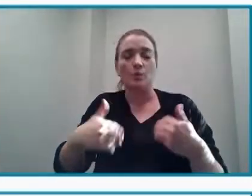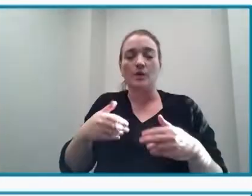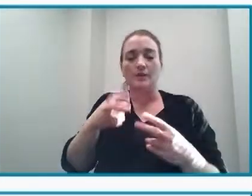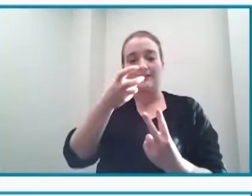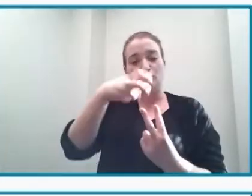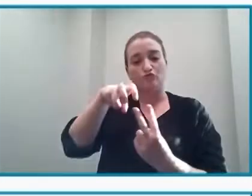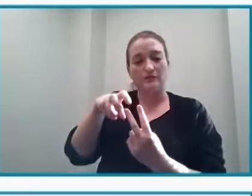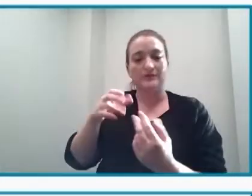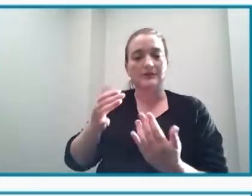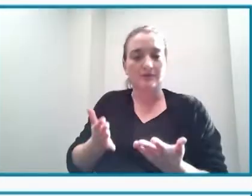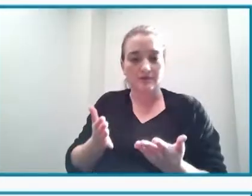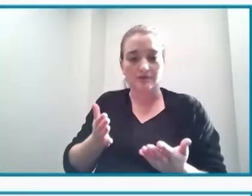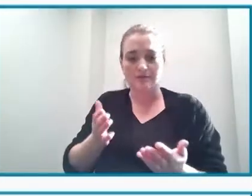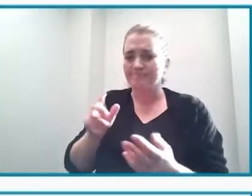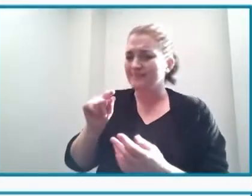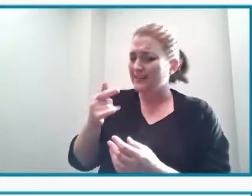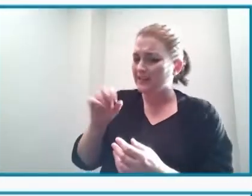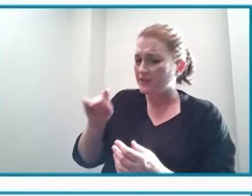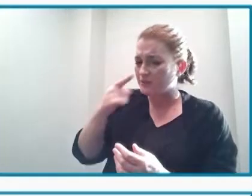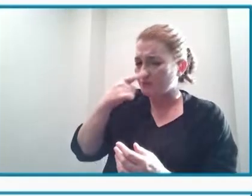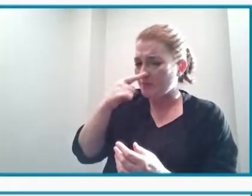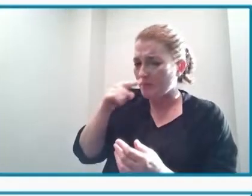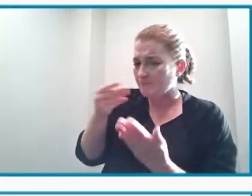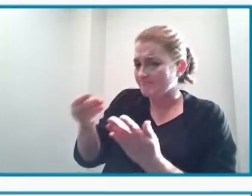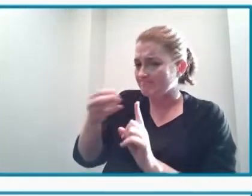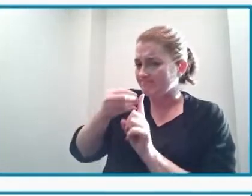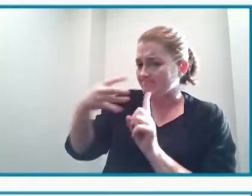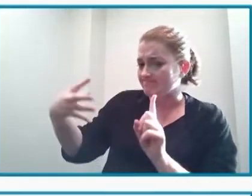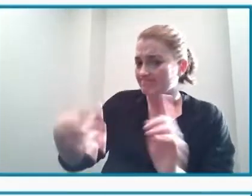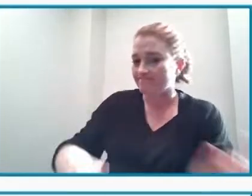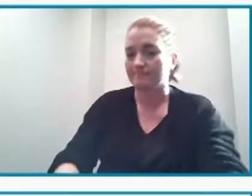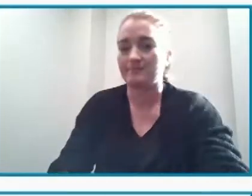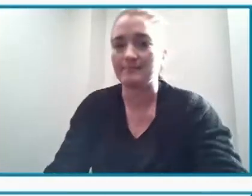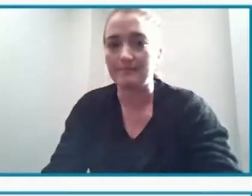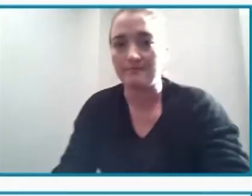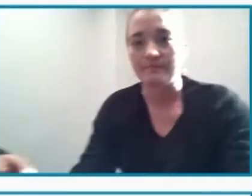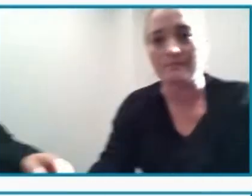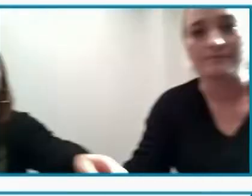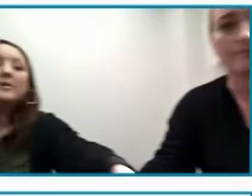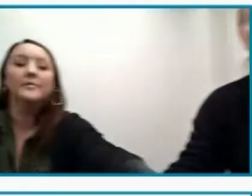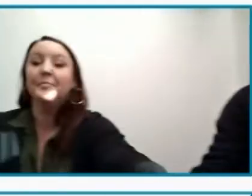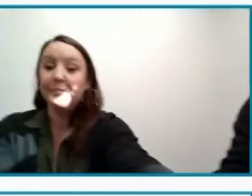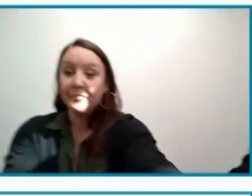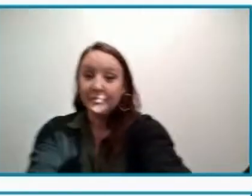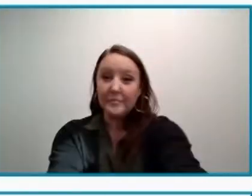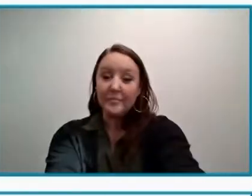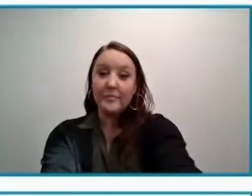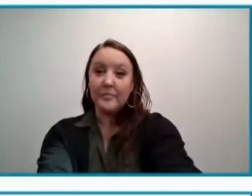Gill to ask if you can talk a little bit about your relationship, how you got involved with The Old Globe,